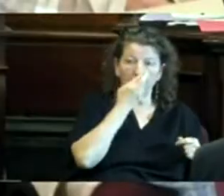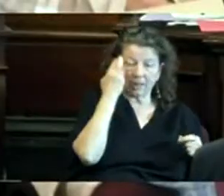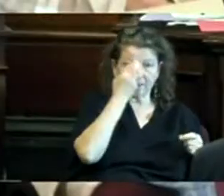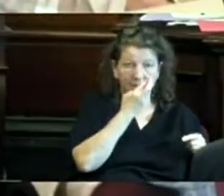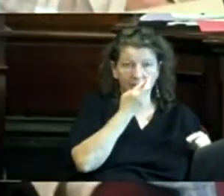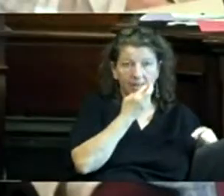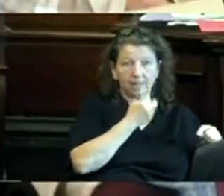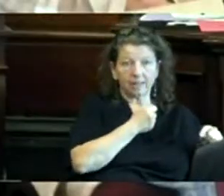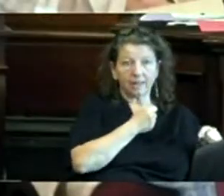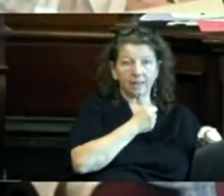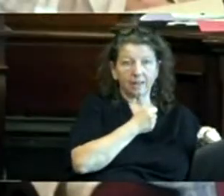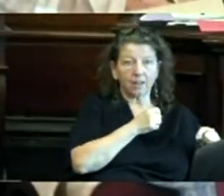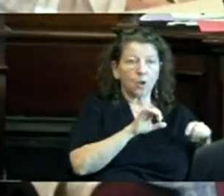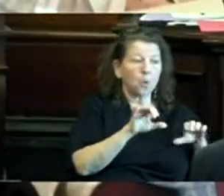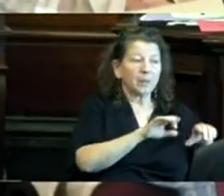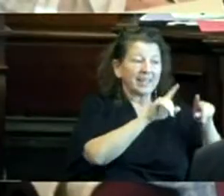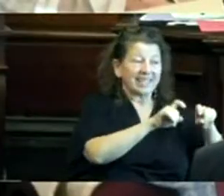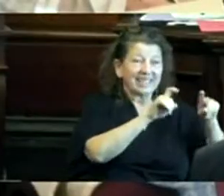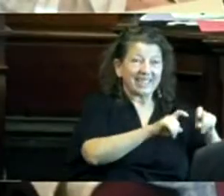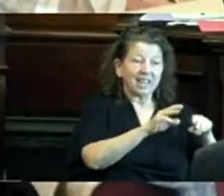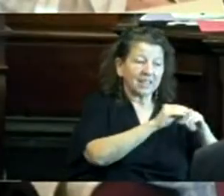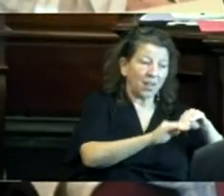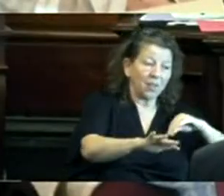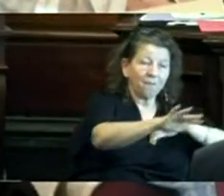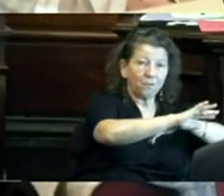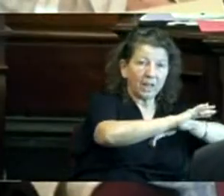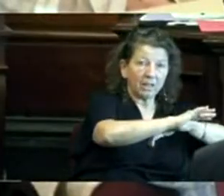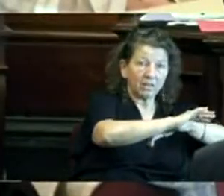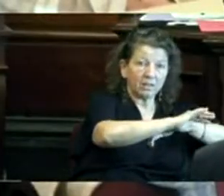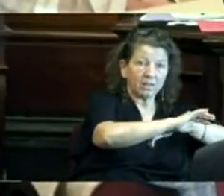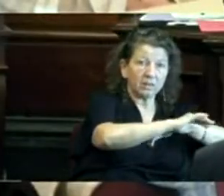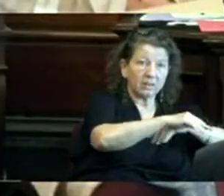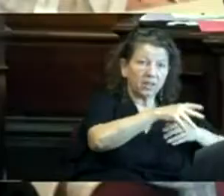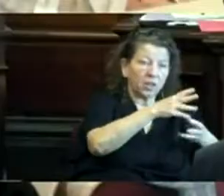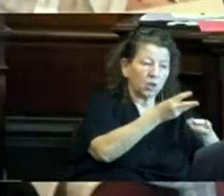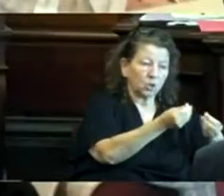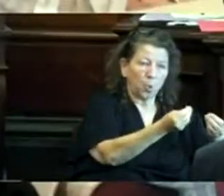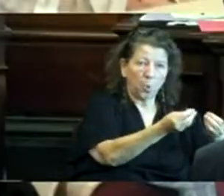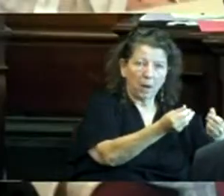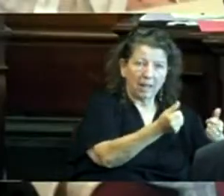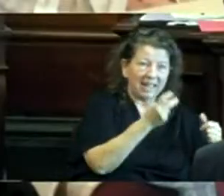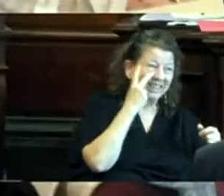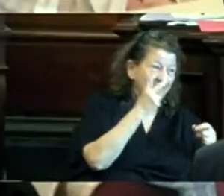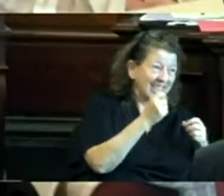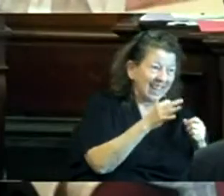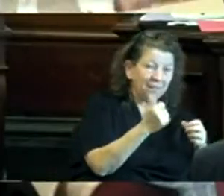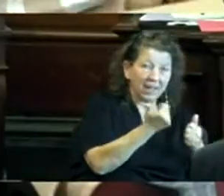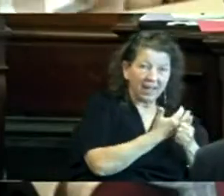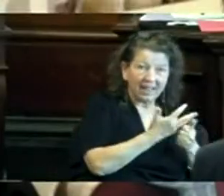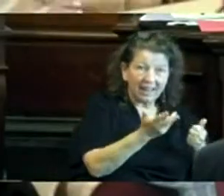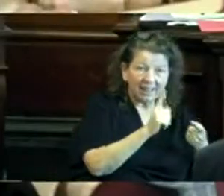reasons you're having to loan us some money here so we can get it done and then we pay you back,